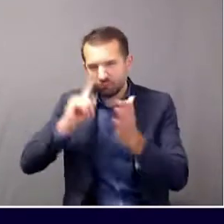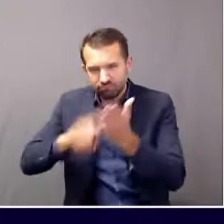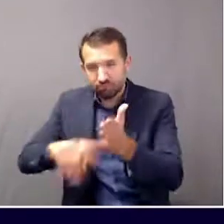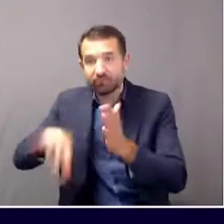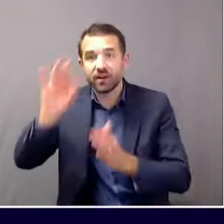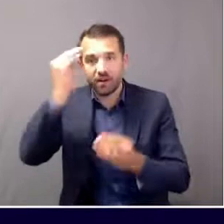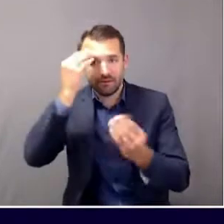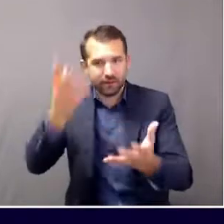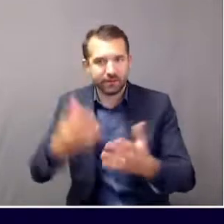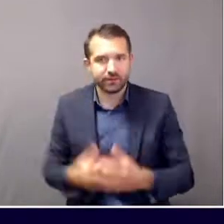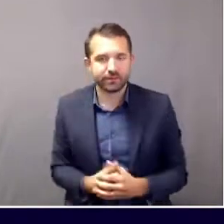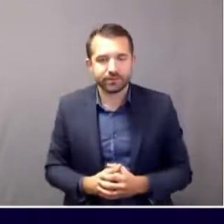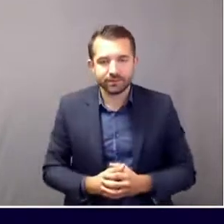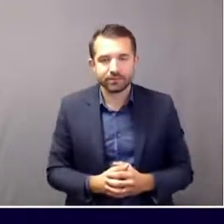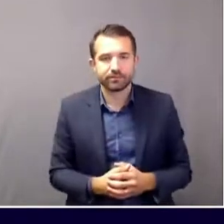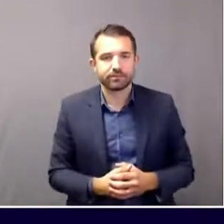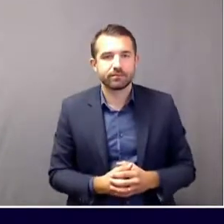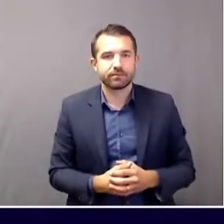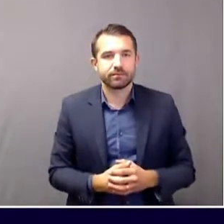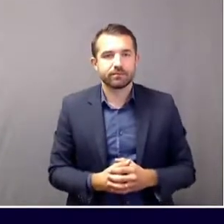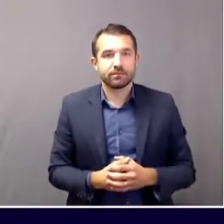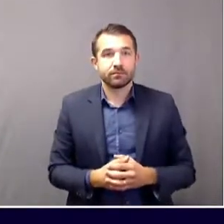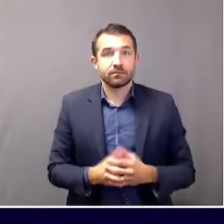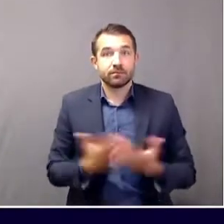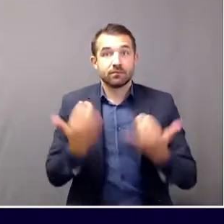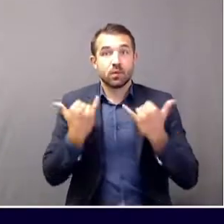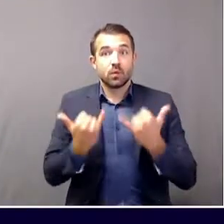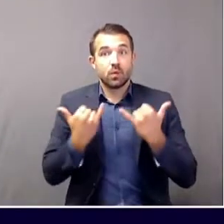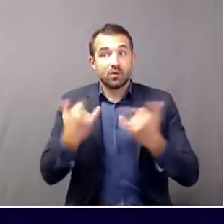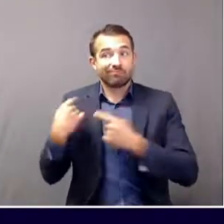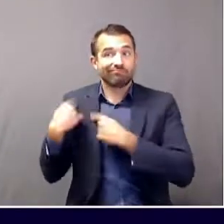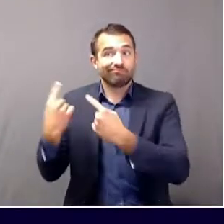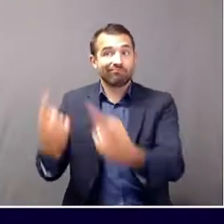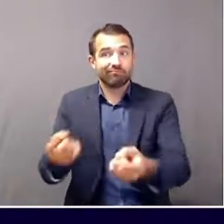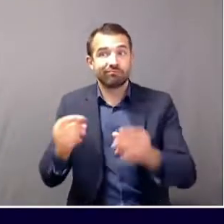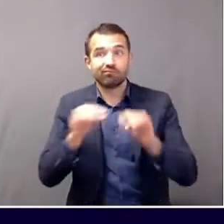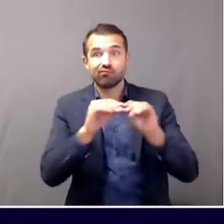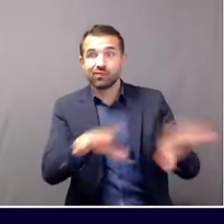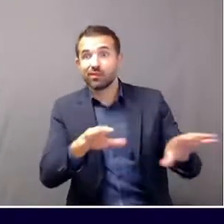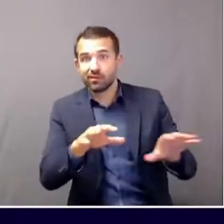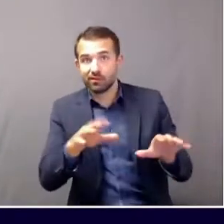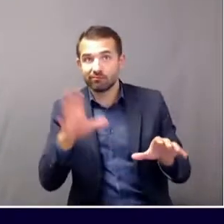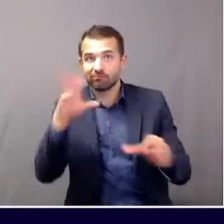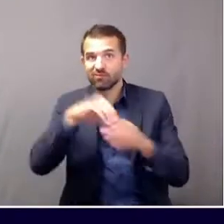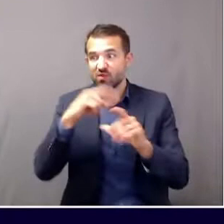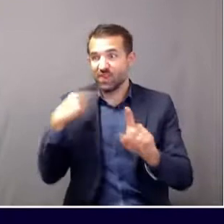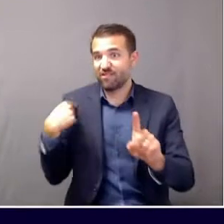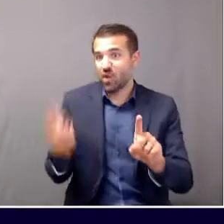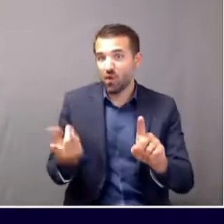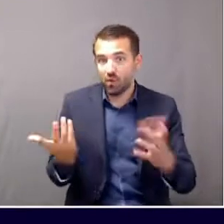back to turn now to some open outbreaks in which Maine CDC has